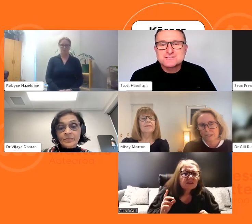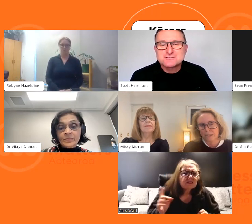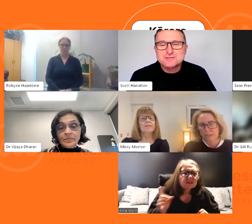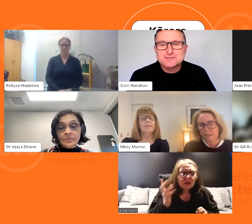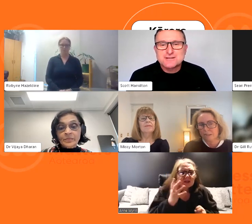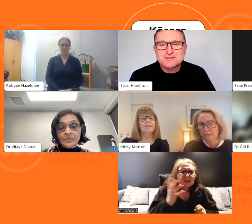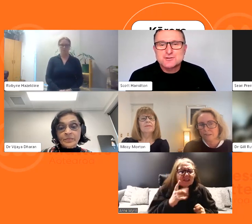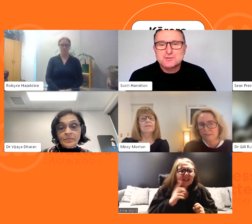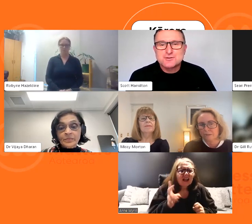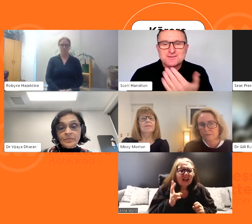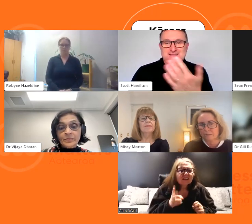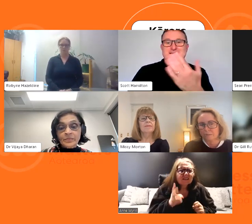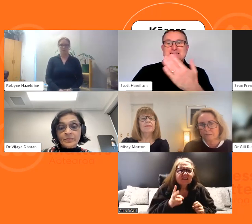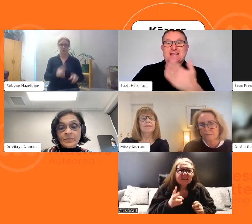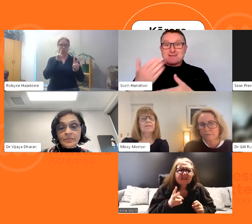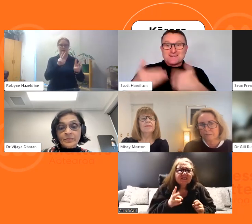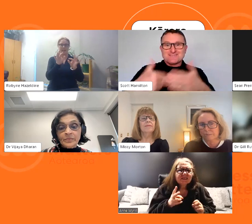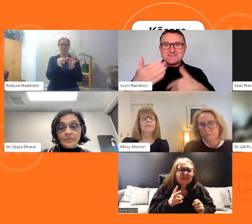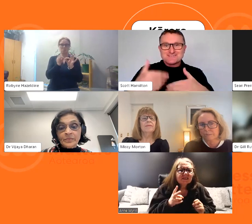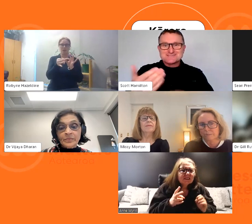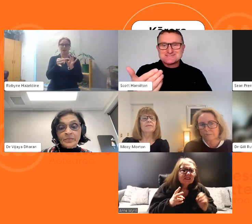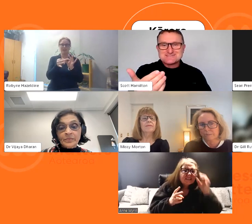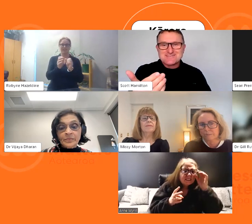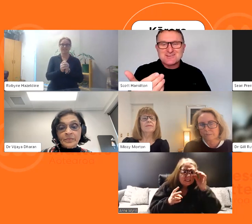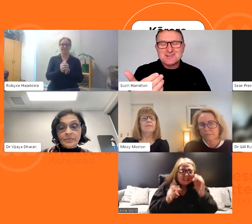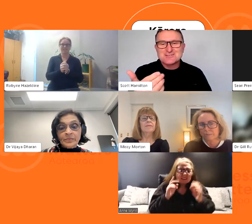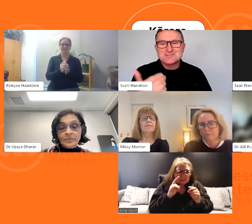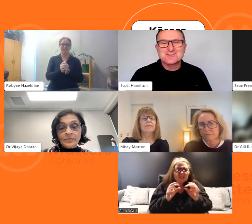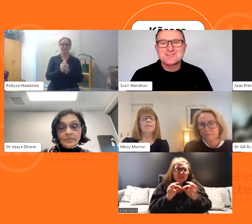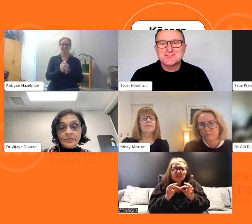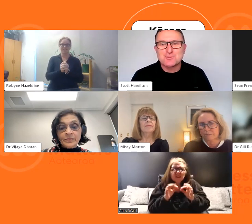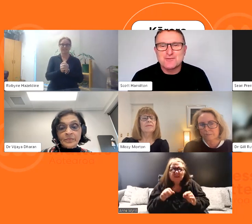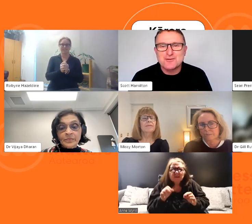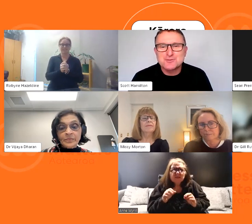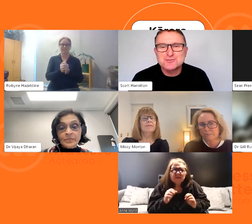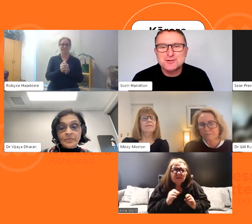Sorry, just looking at the interpreter. Sorry about this, we're just trying